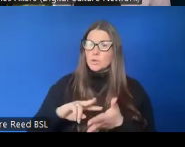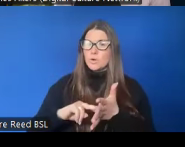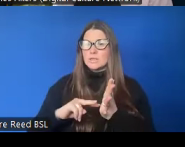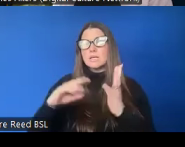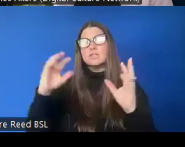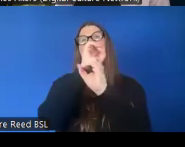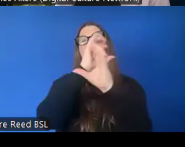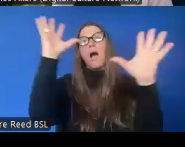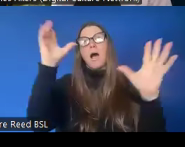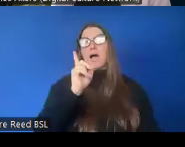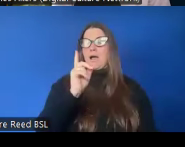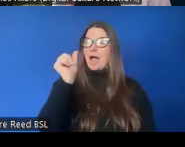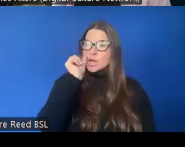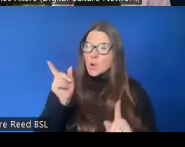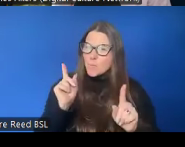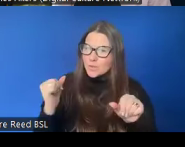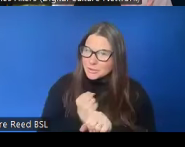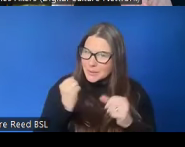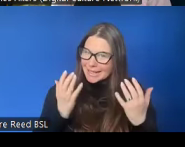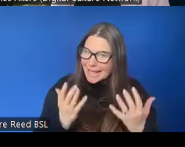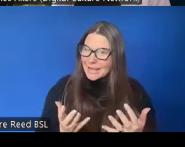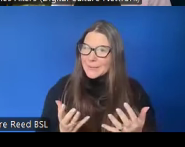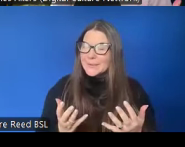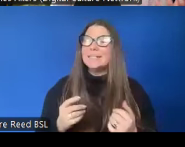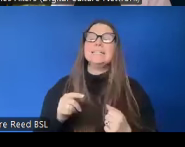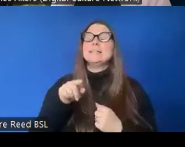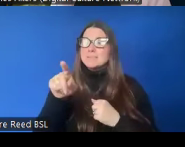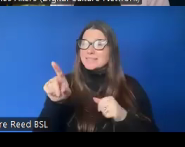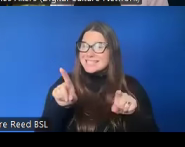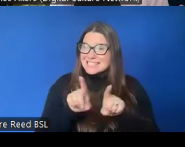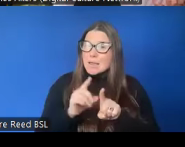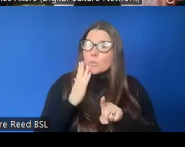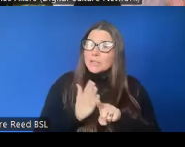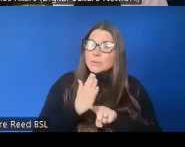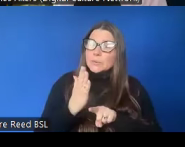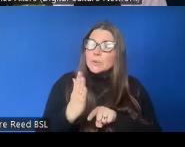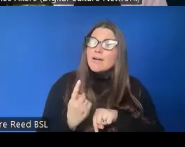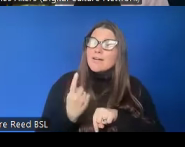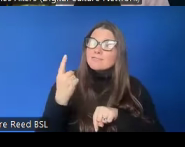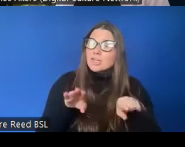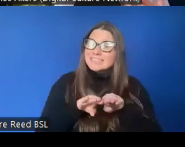Just show that the front desk asking for those donations is hard or asking them